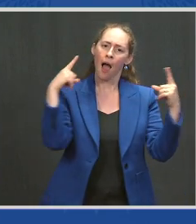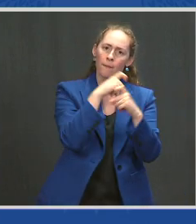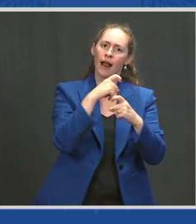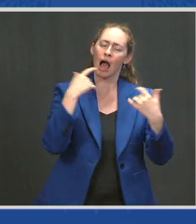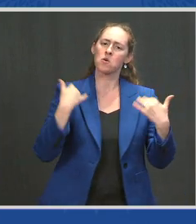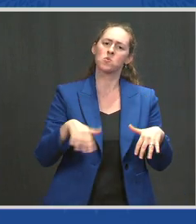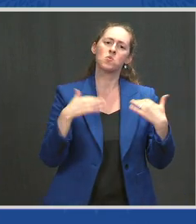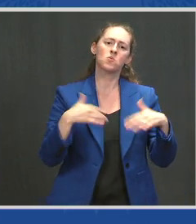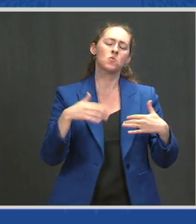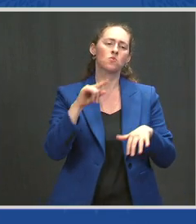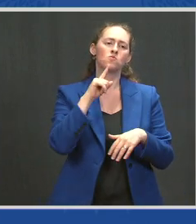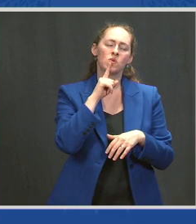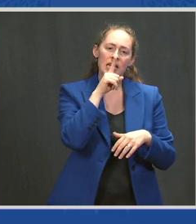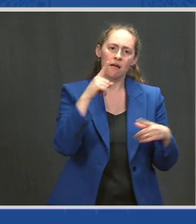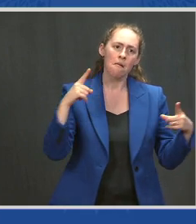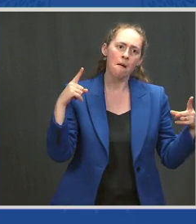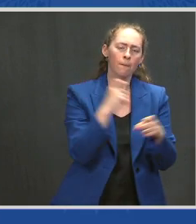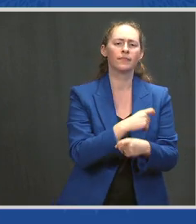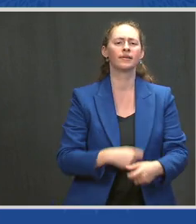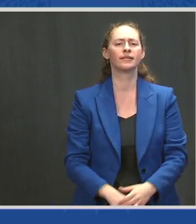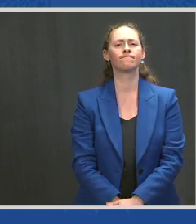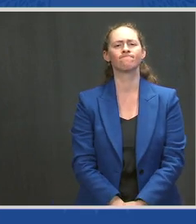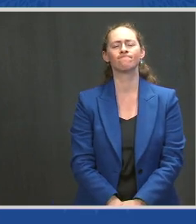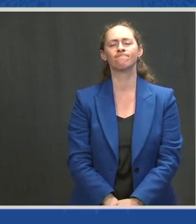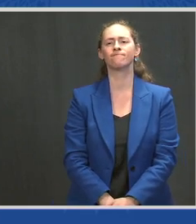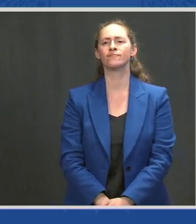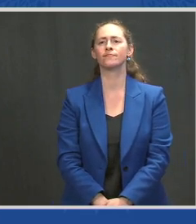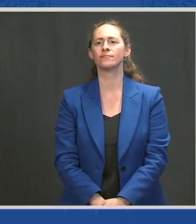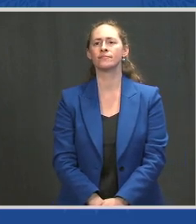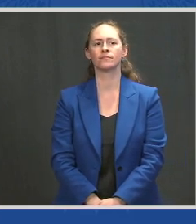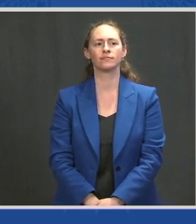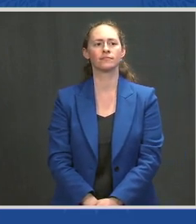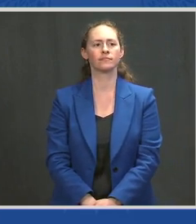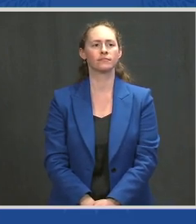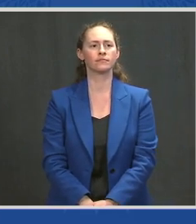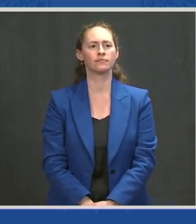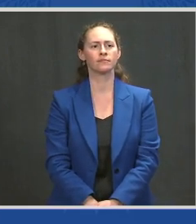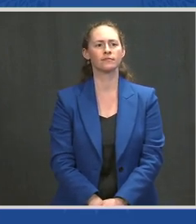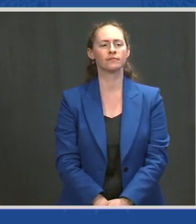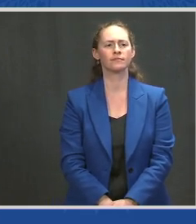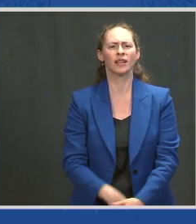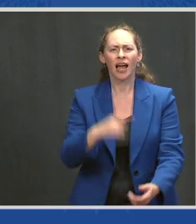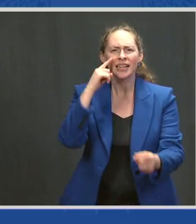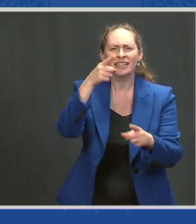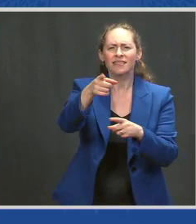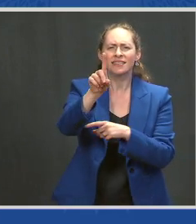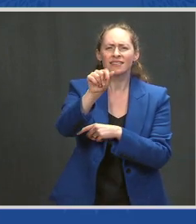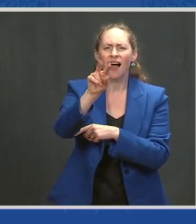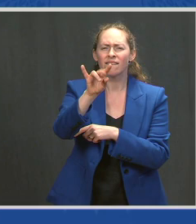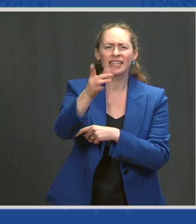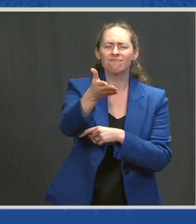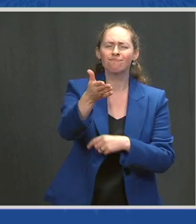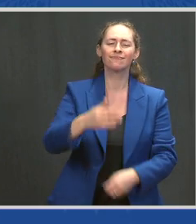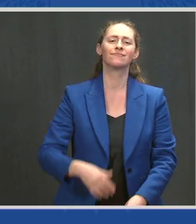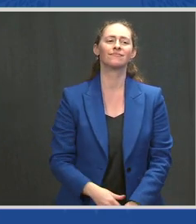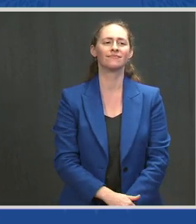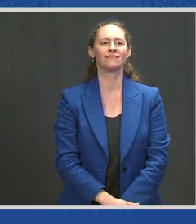David Sanger. I thought I saw David. There he is. The Press: Thank you, Mr. President.